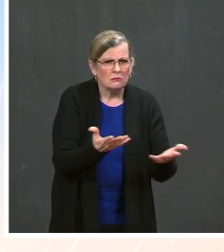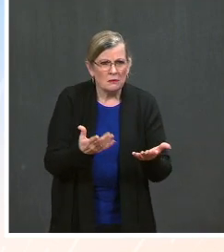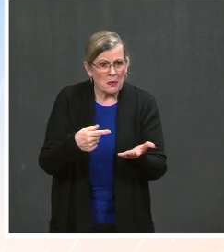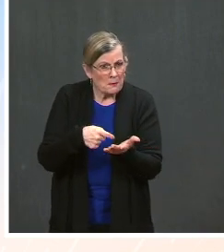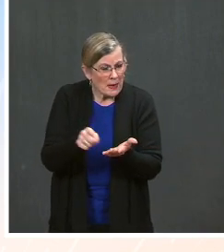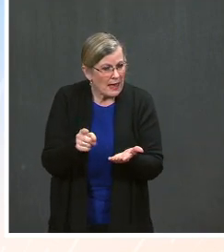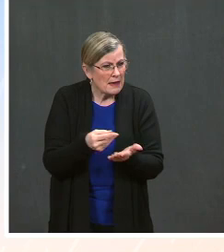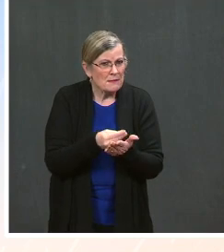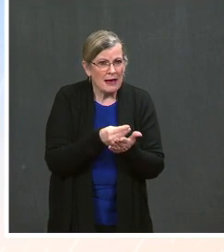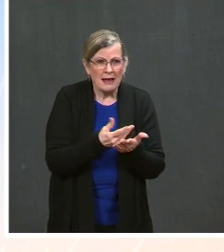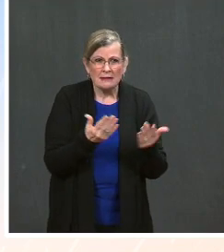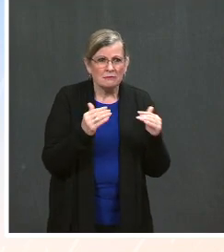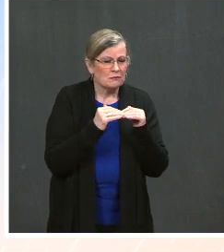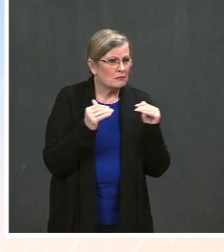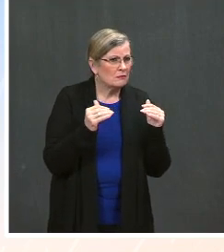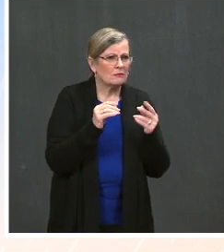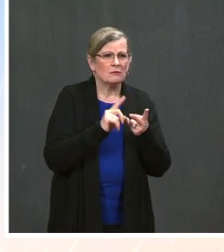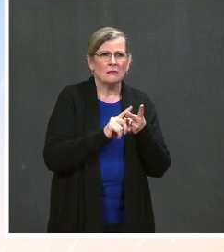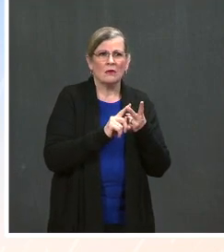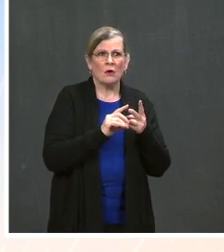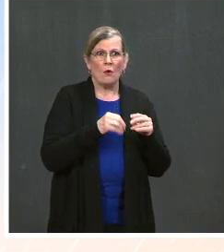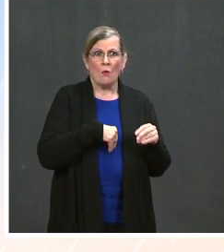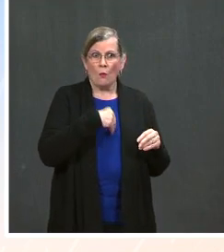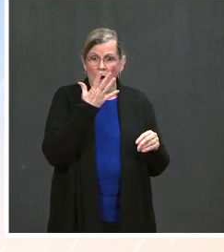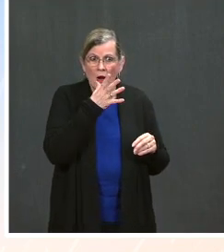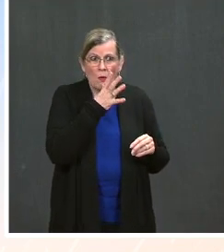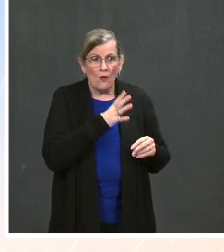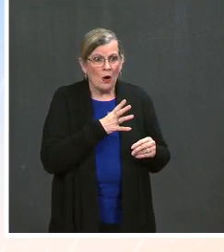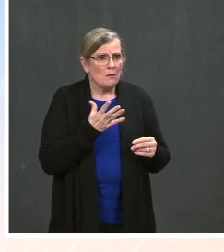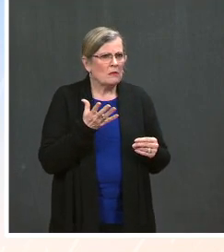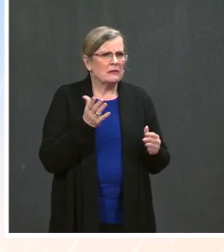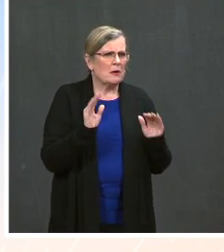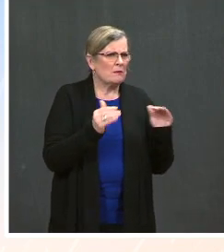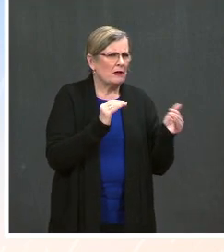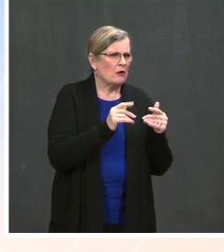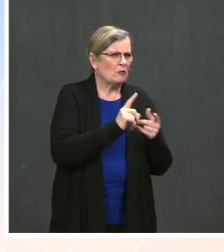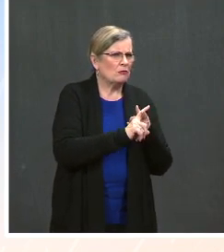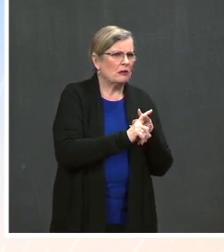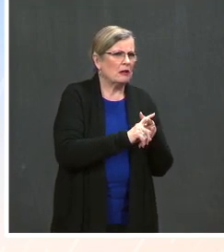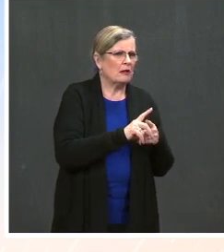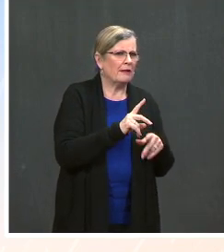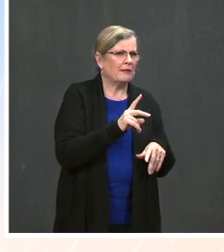and then looking what a white woman compared to a person of -- a woman of color, to a Latino. So I brought that up today.